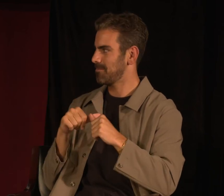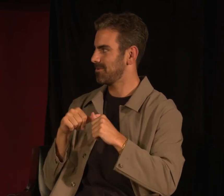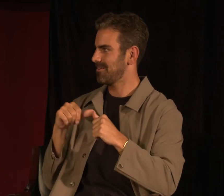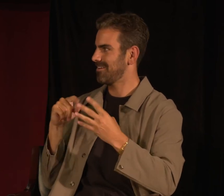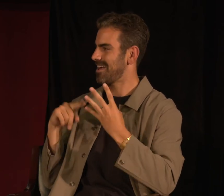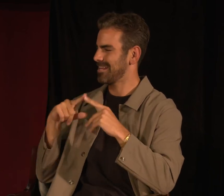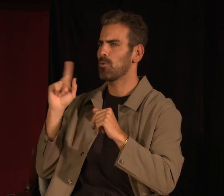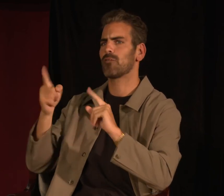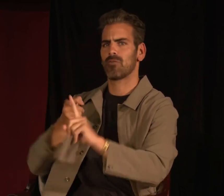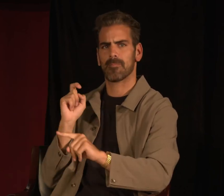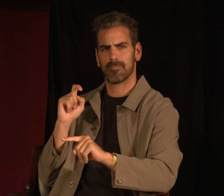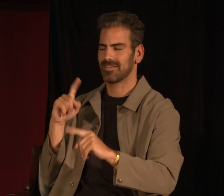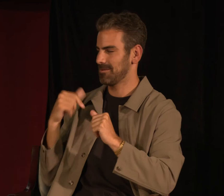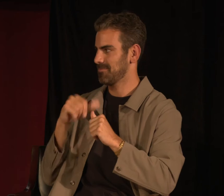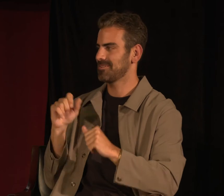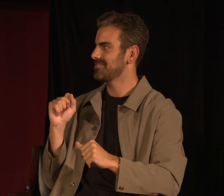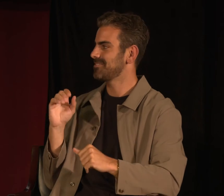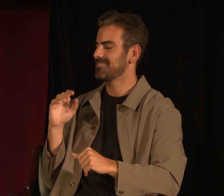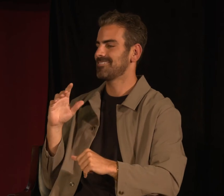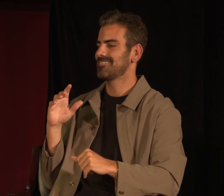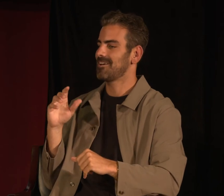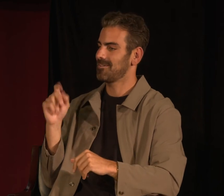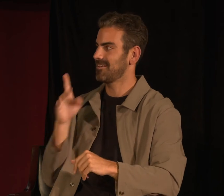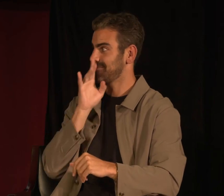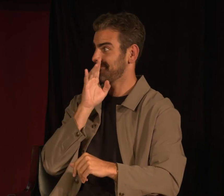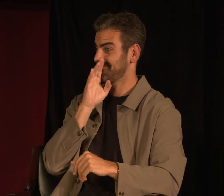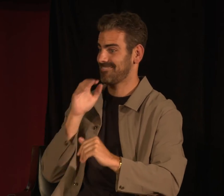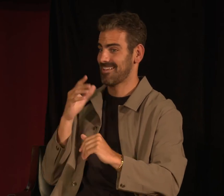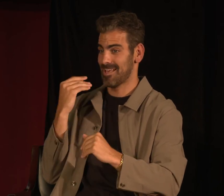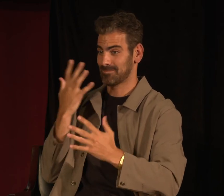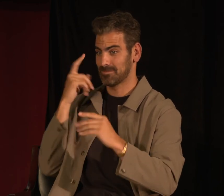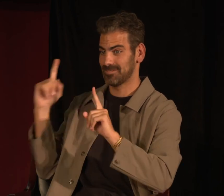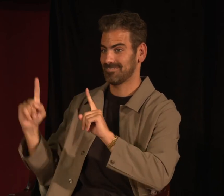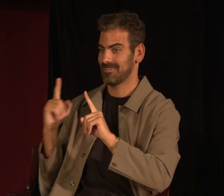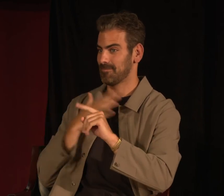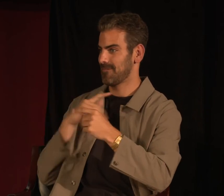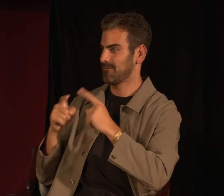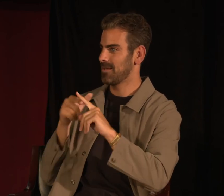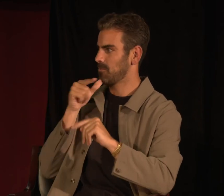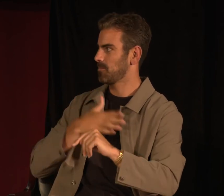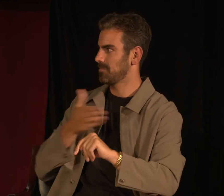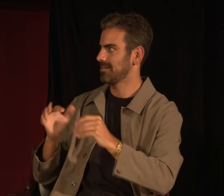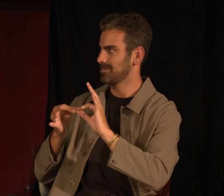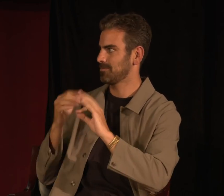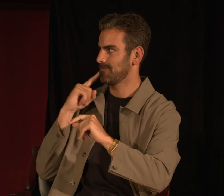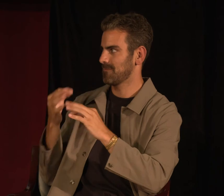And I was like, no. I think they asked me where I was from as well, and I did it. And I was so embarrassed. And I had a friend of mine who's